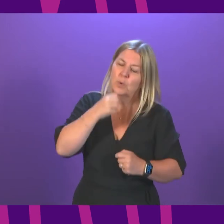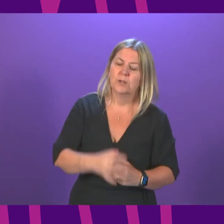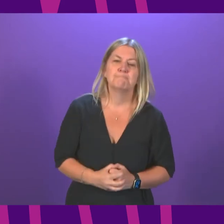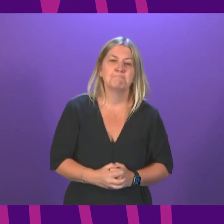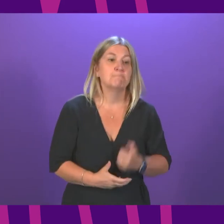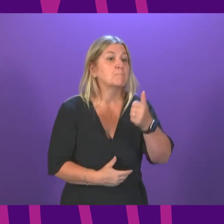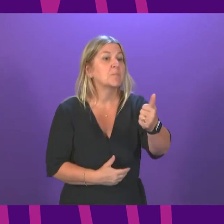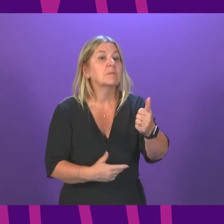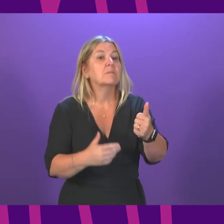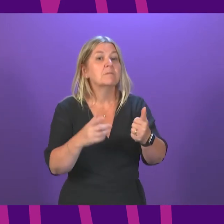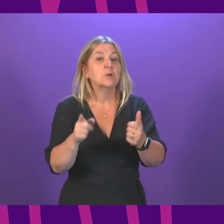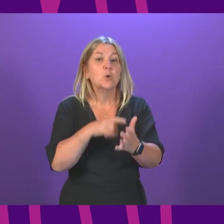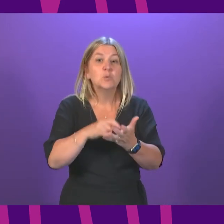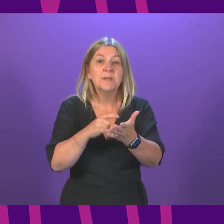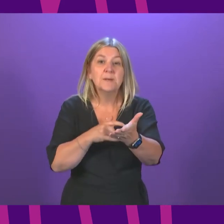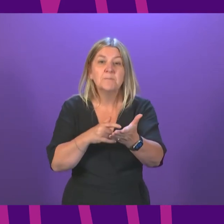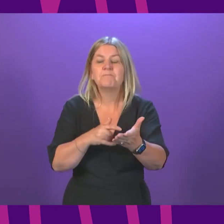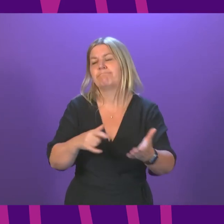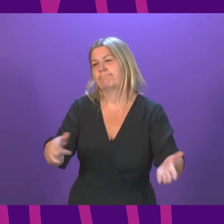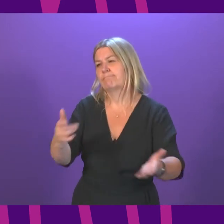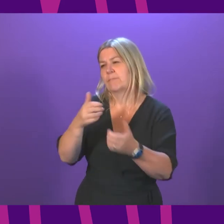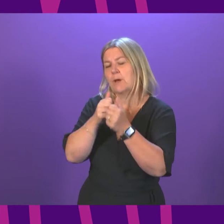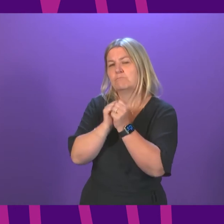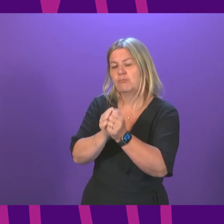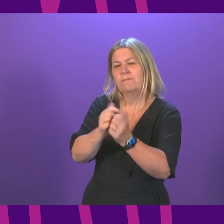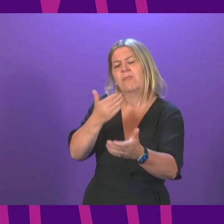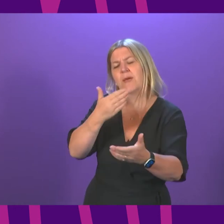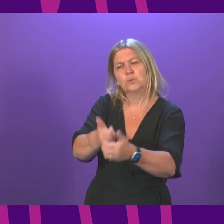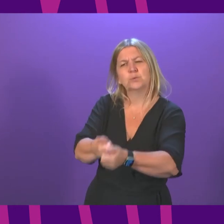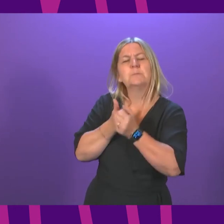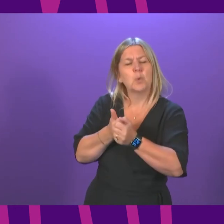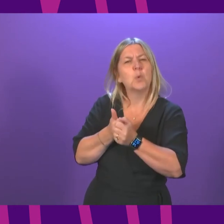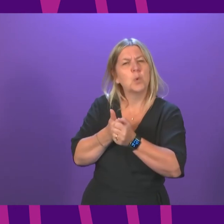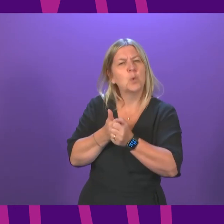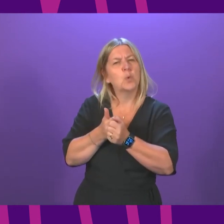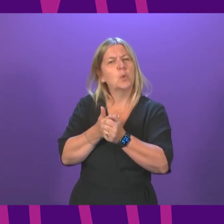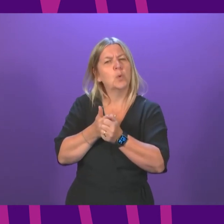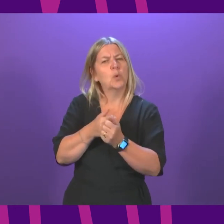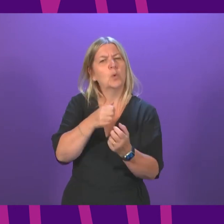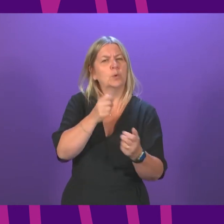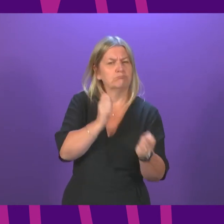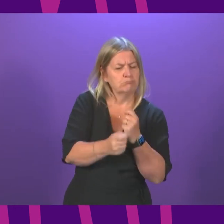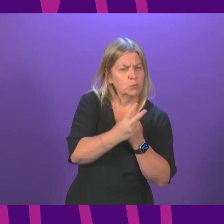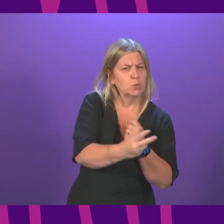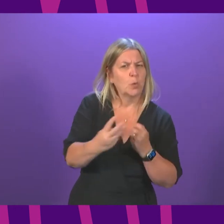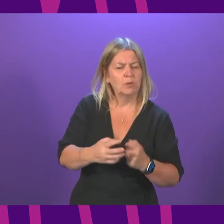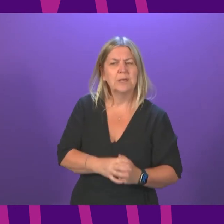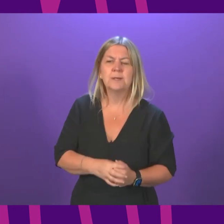I am grateful to Jackie Baillie for her support for amendments 2 and 3. We have successfully